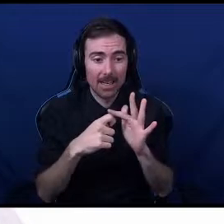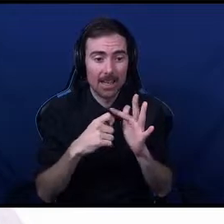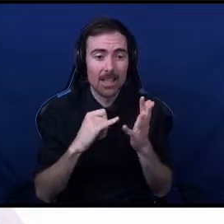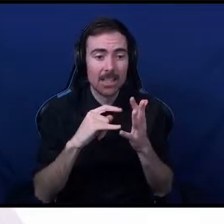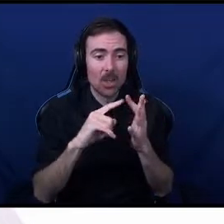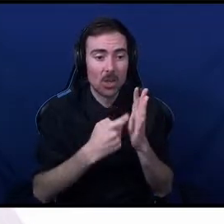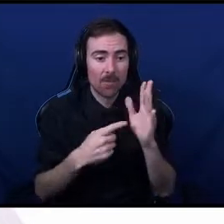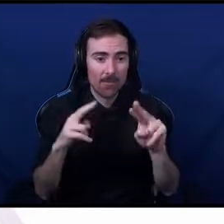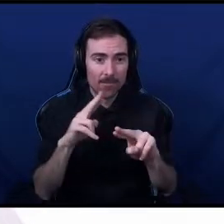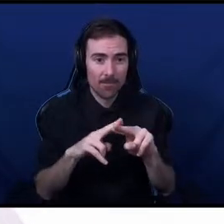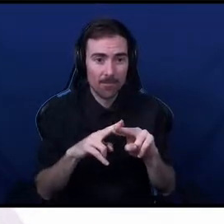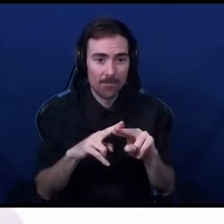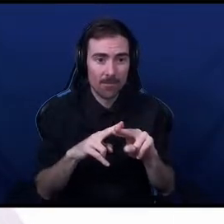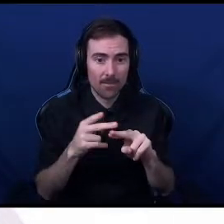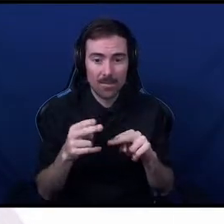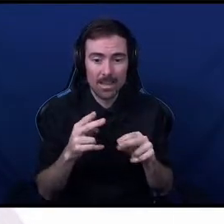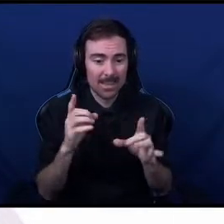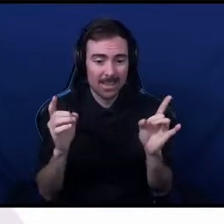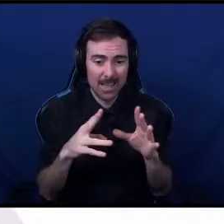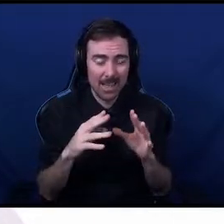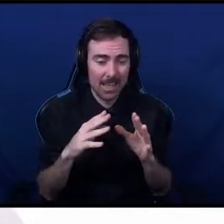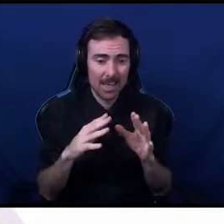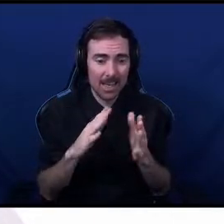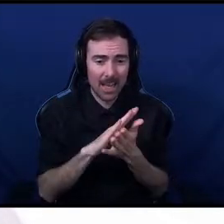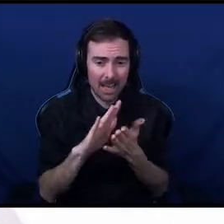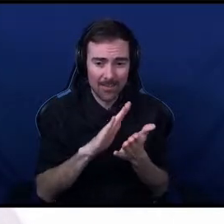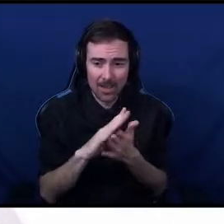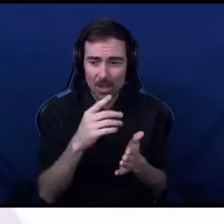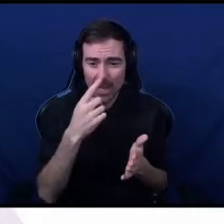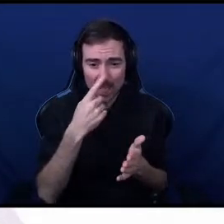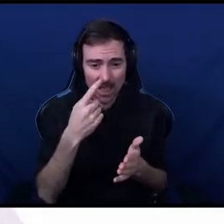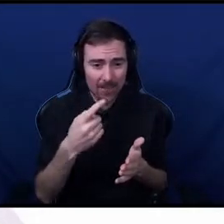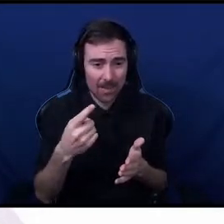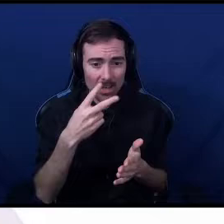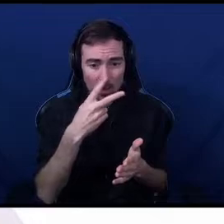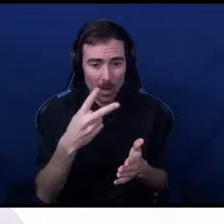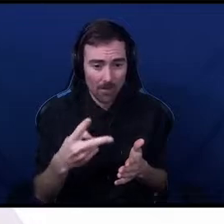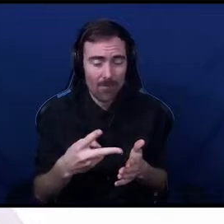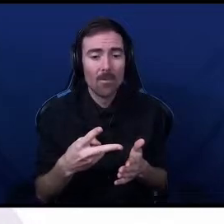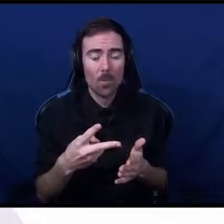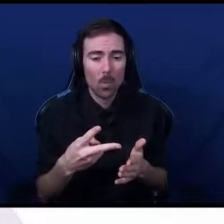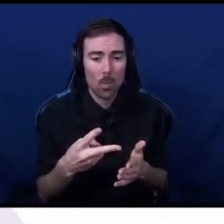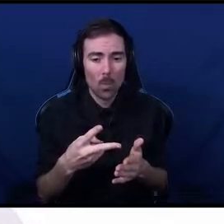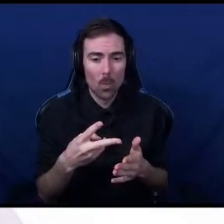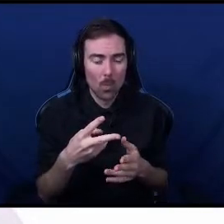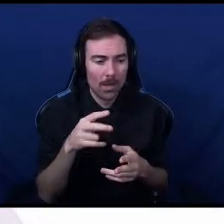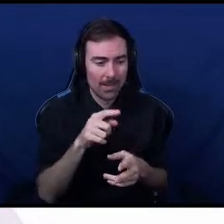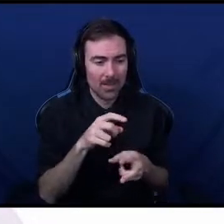loss at about the age of 11, to 12. And then, as a as a researcher was trying to figure out ways that he didn't have to